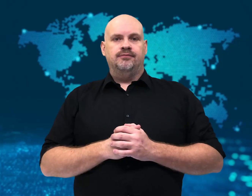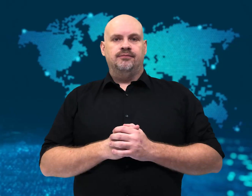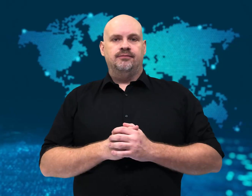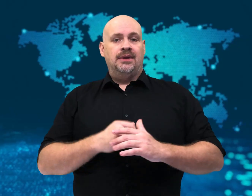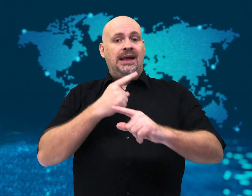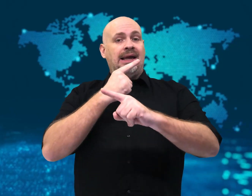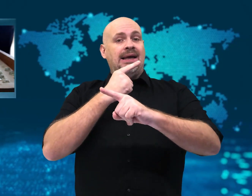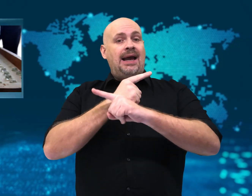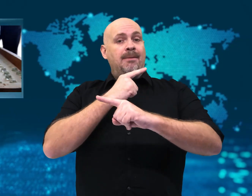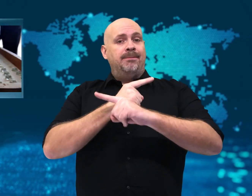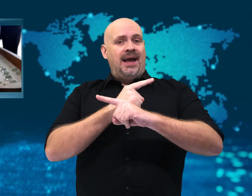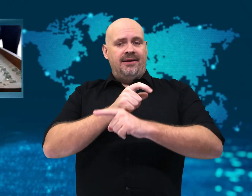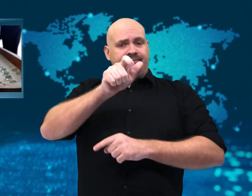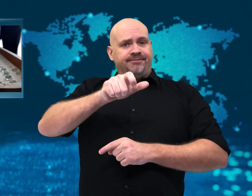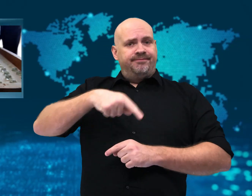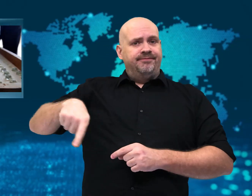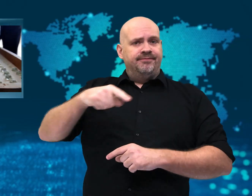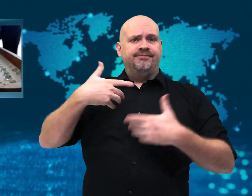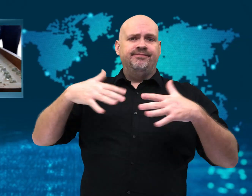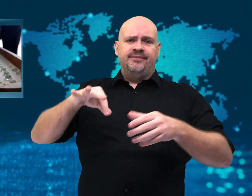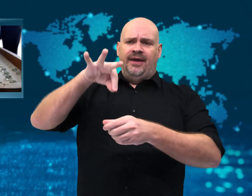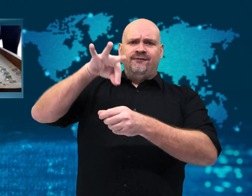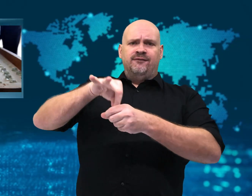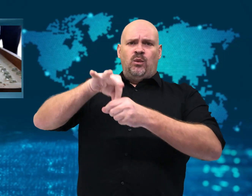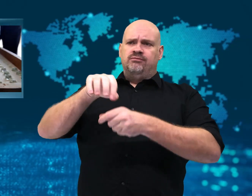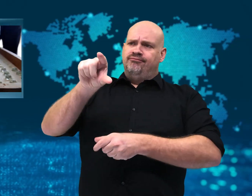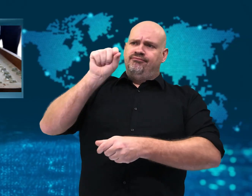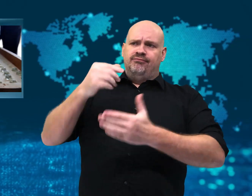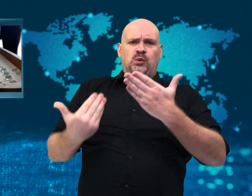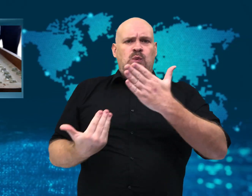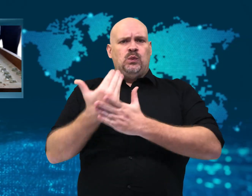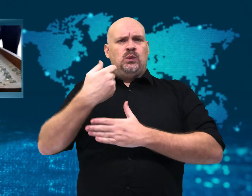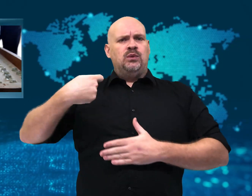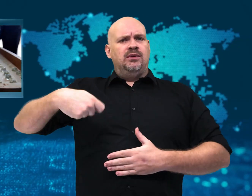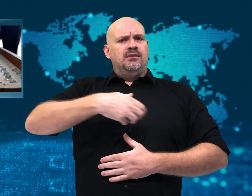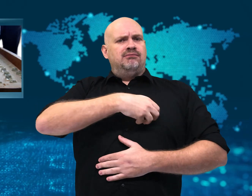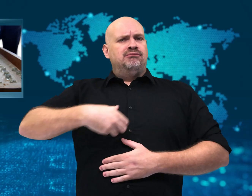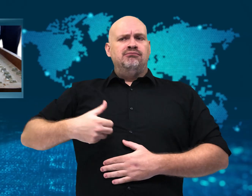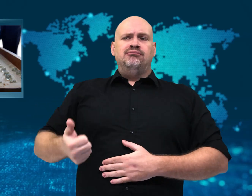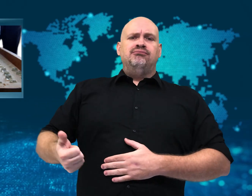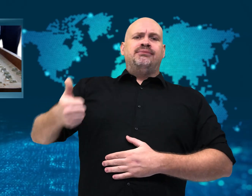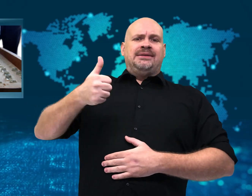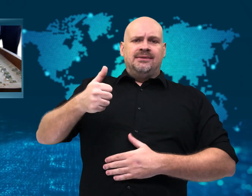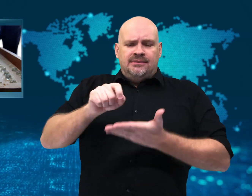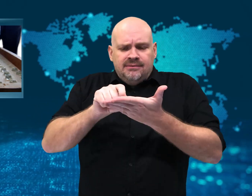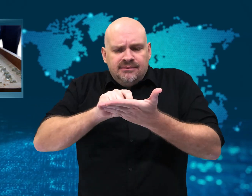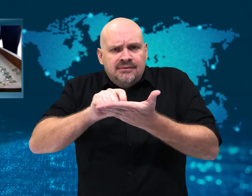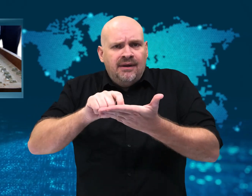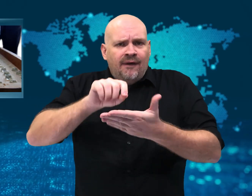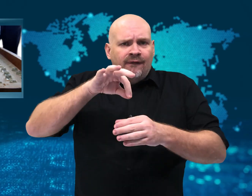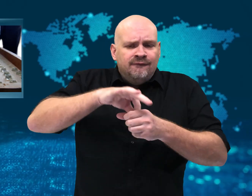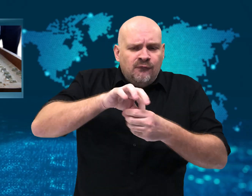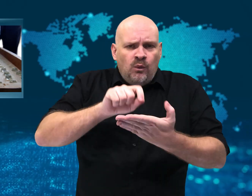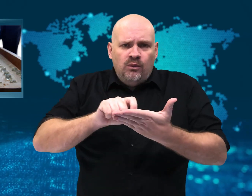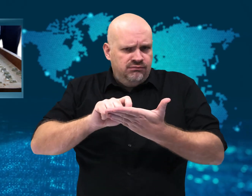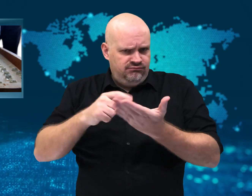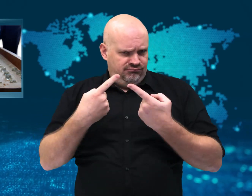[Gavin]: Gambians voted for their new President using marbles.